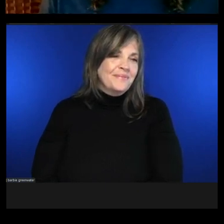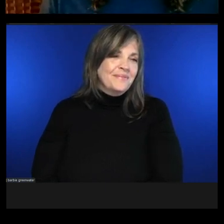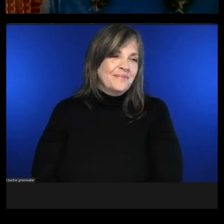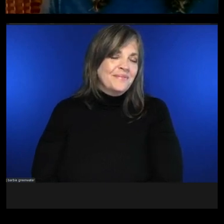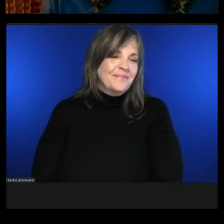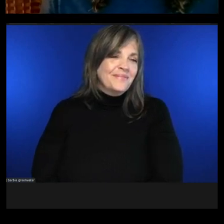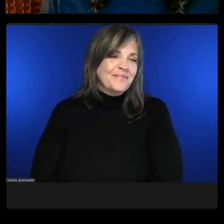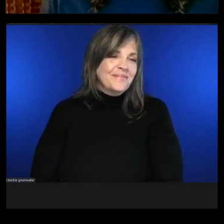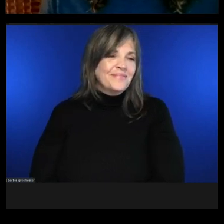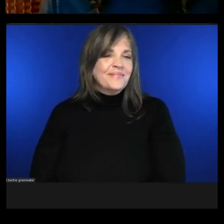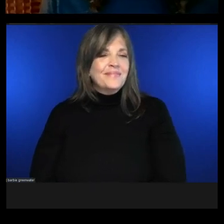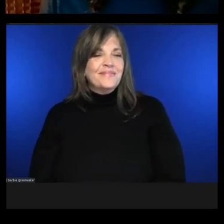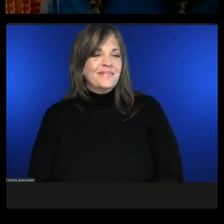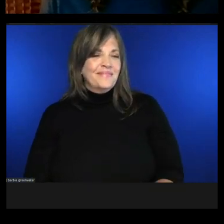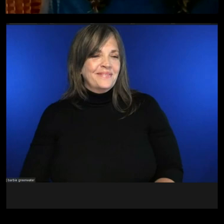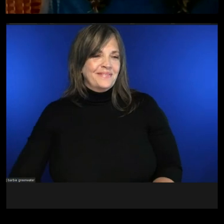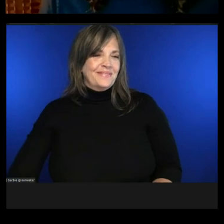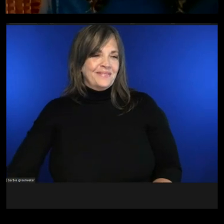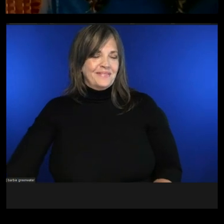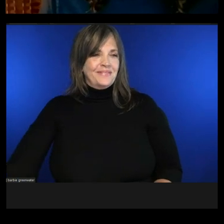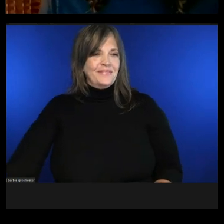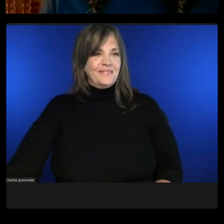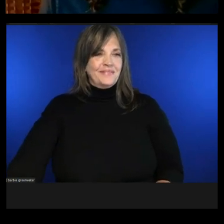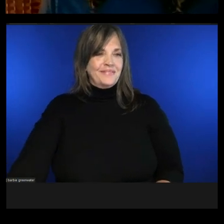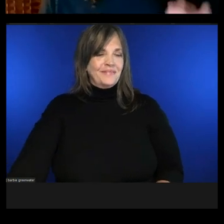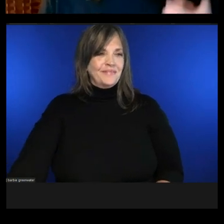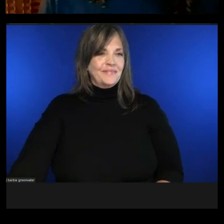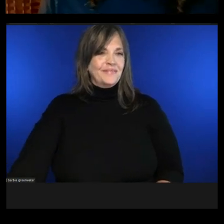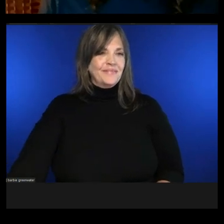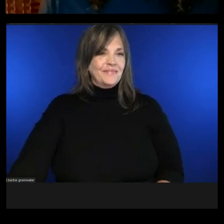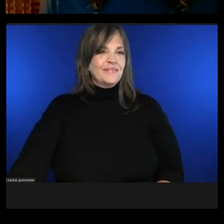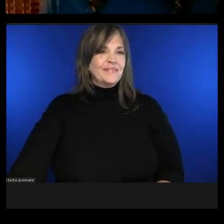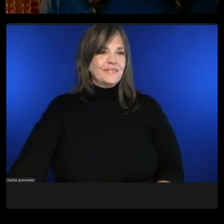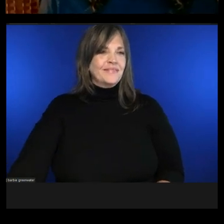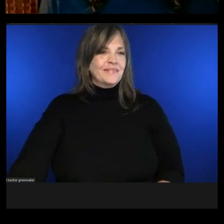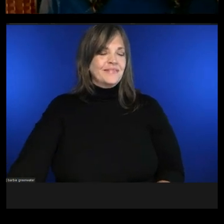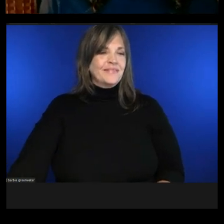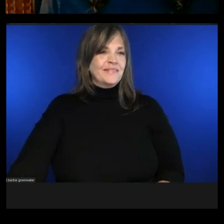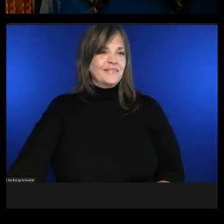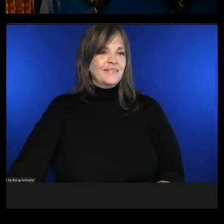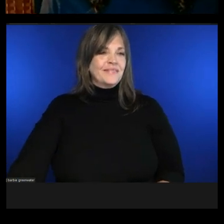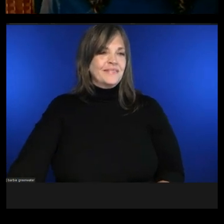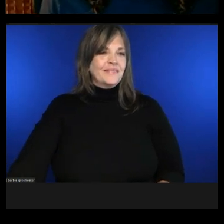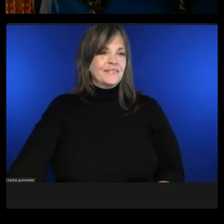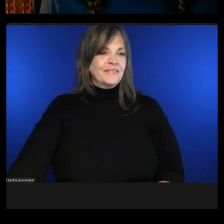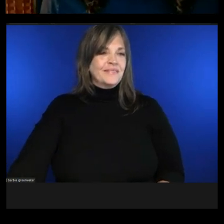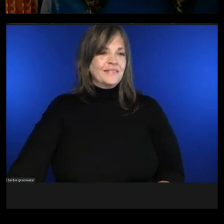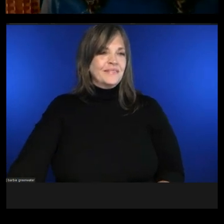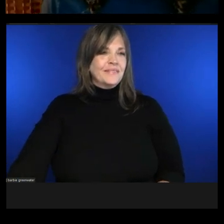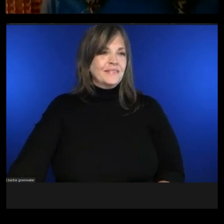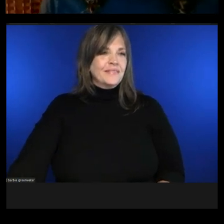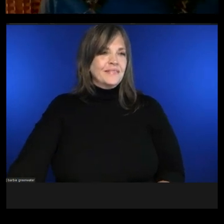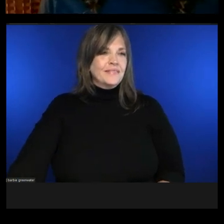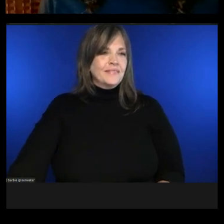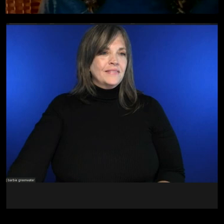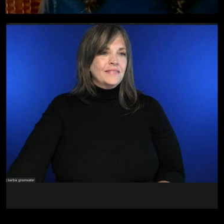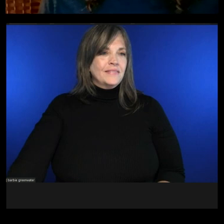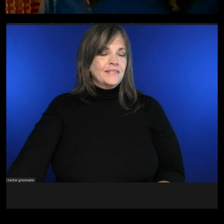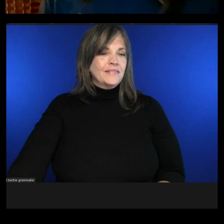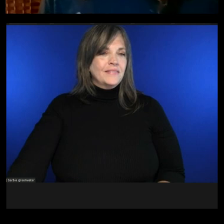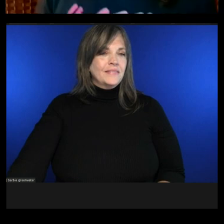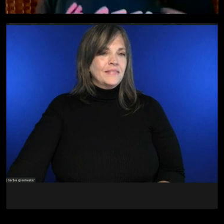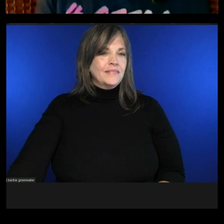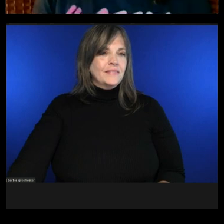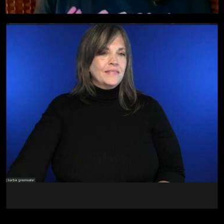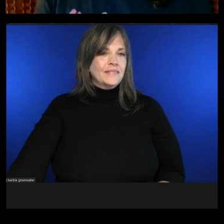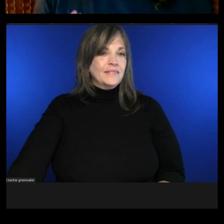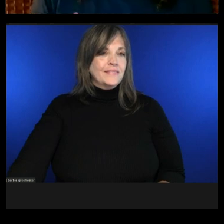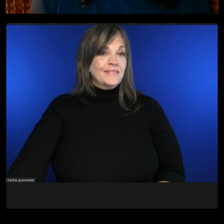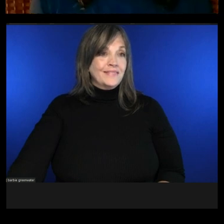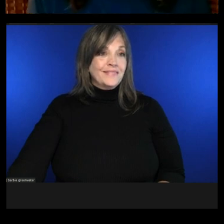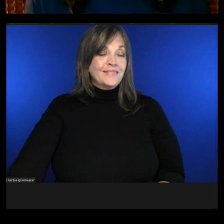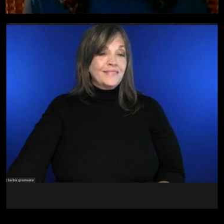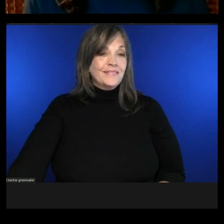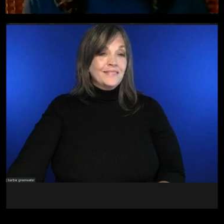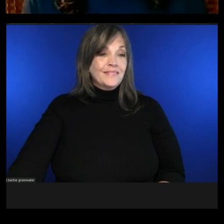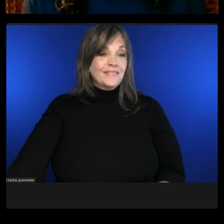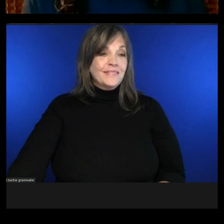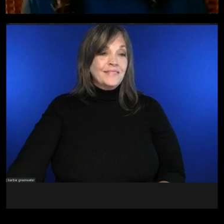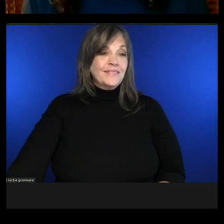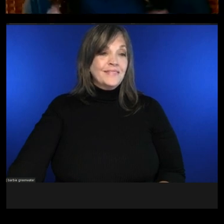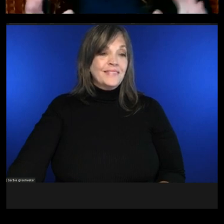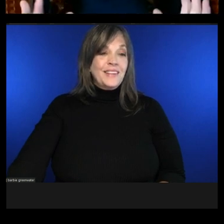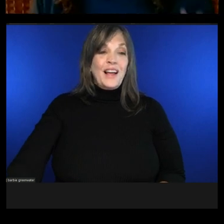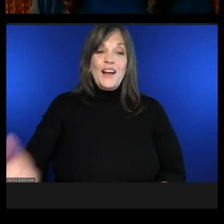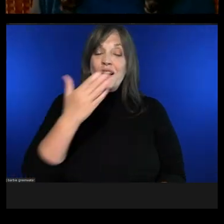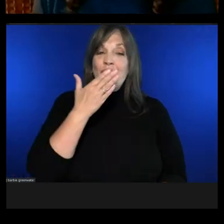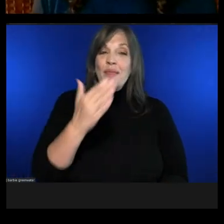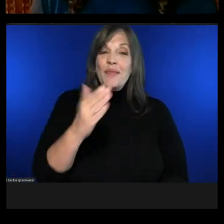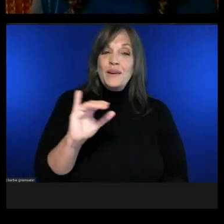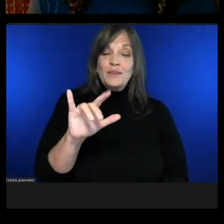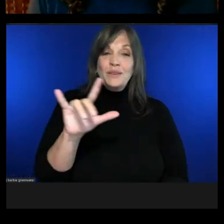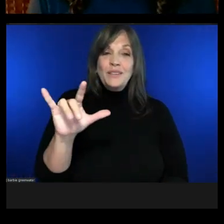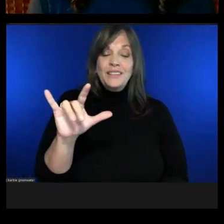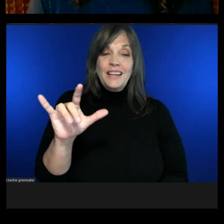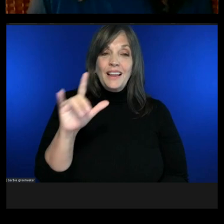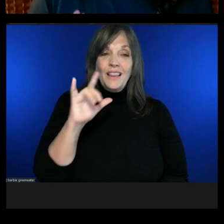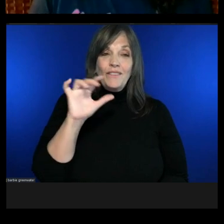Thank you to Joe for catching that.